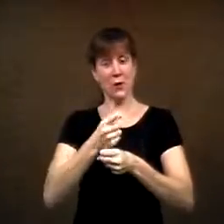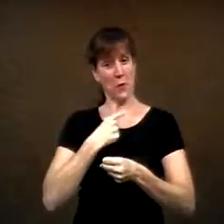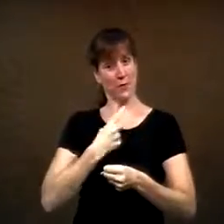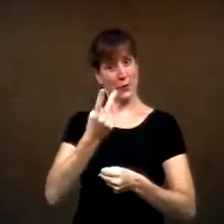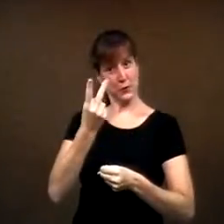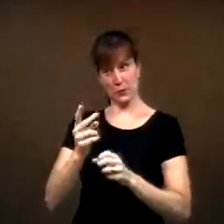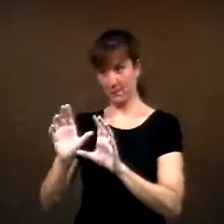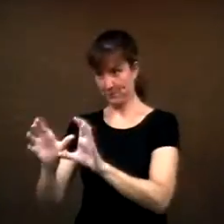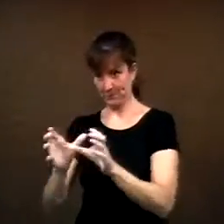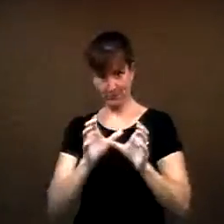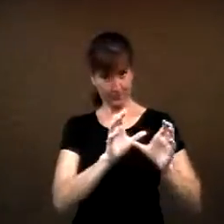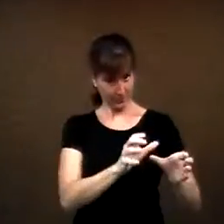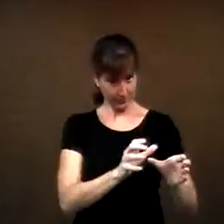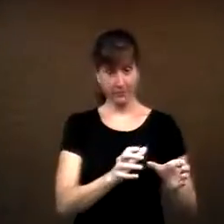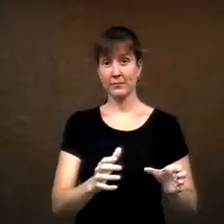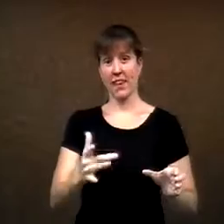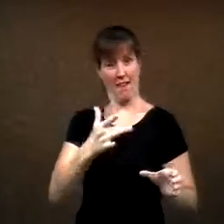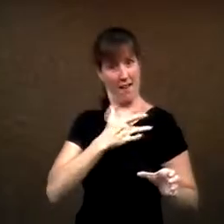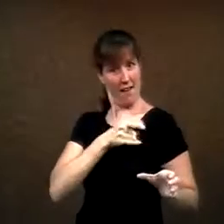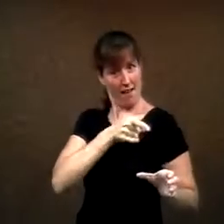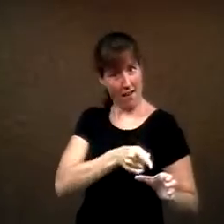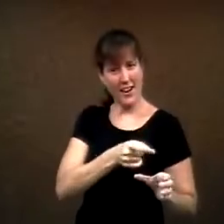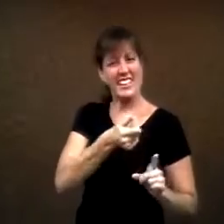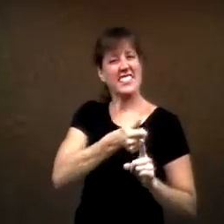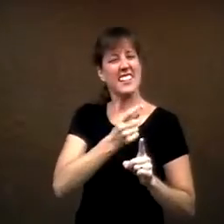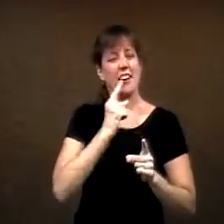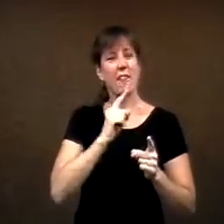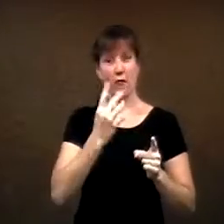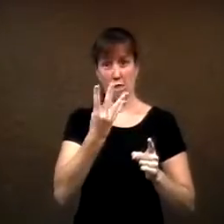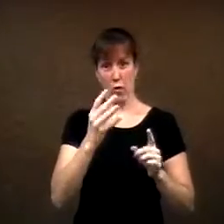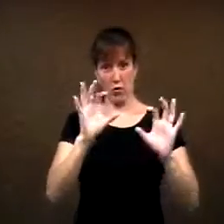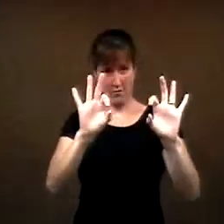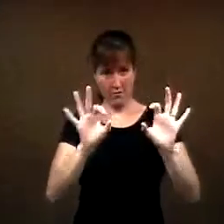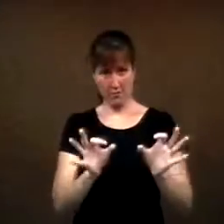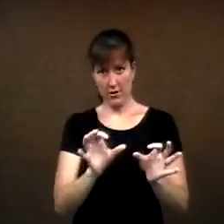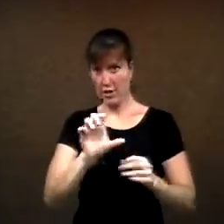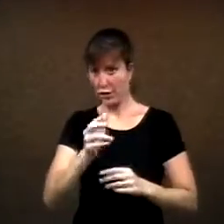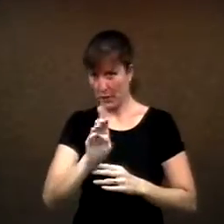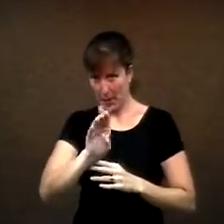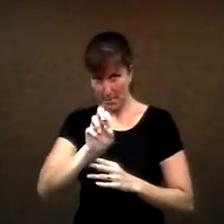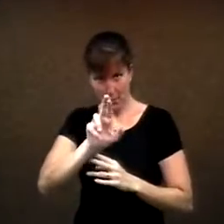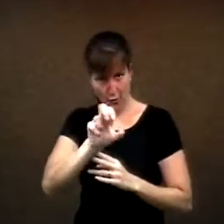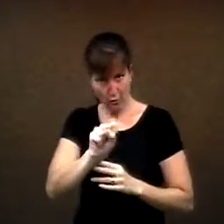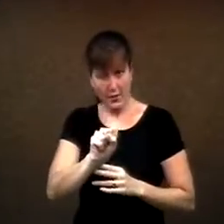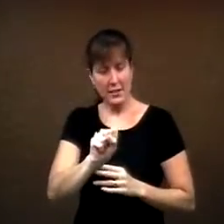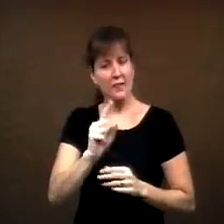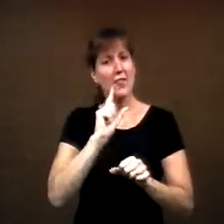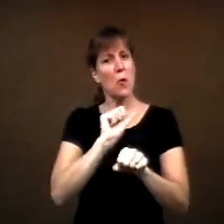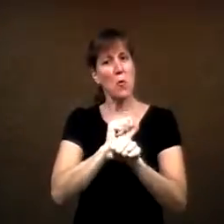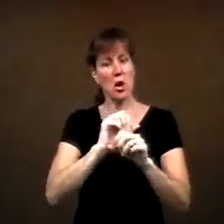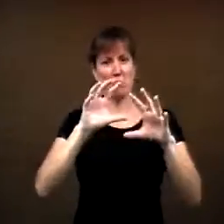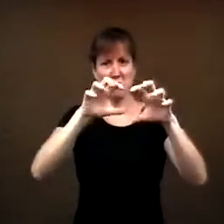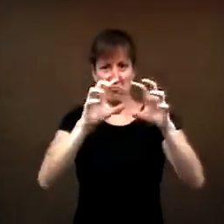that's basically a series of four chambers, that work, umm, in a coordinated fashion, to pump blood out of